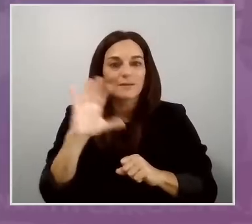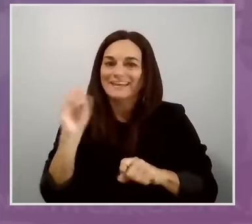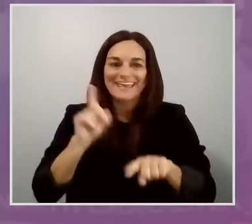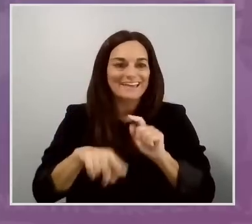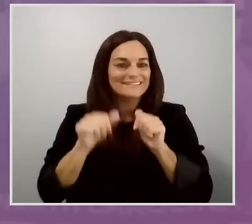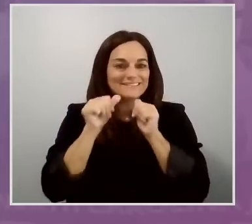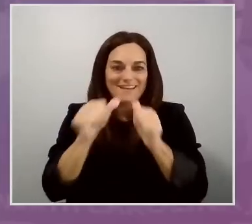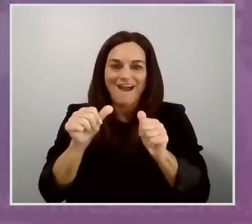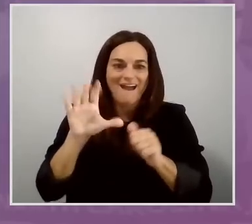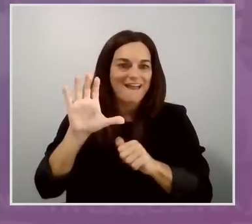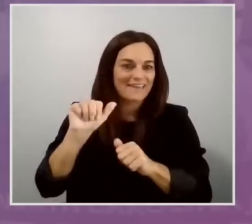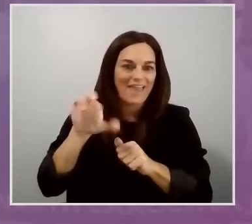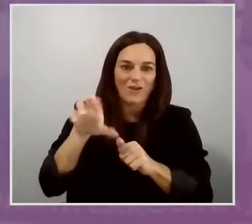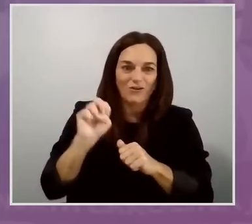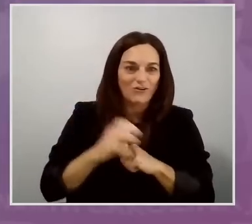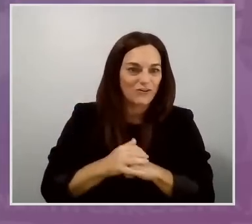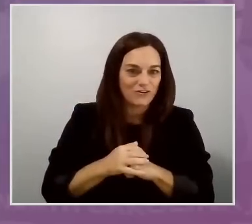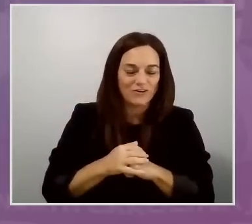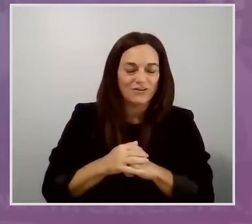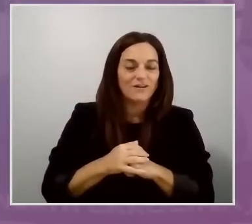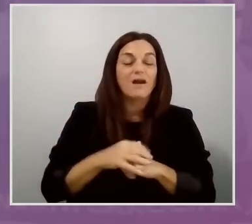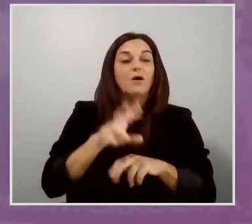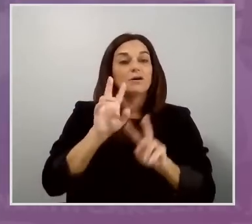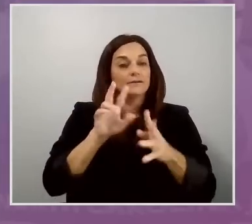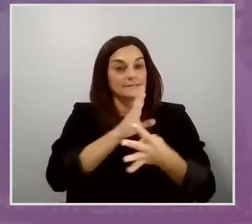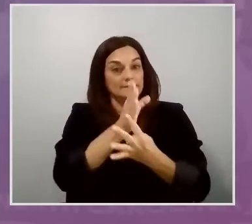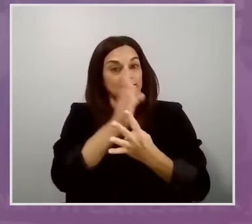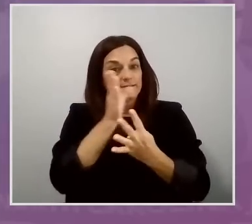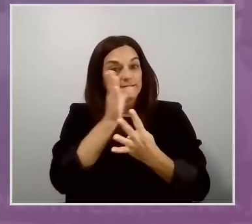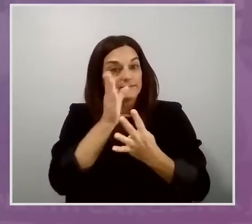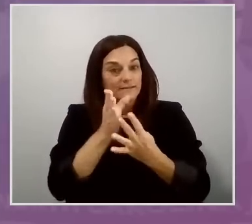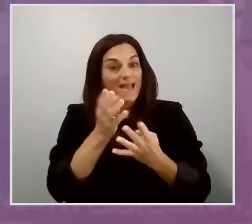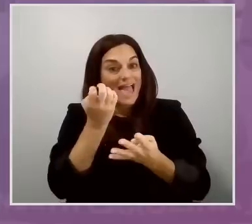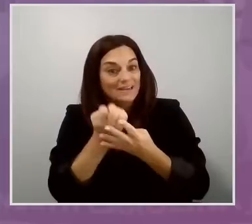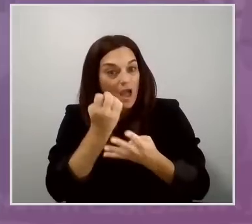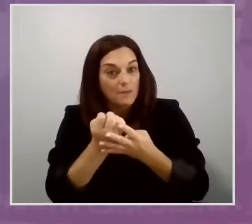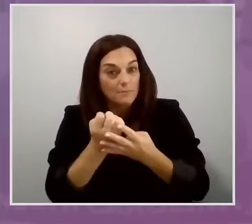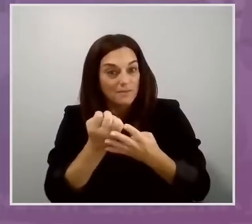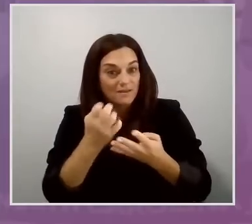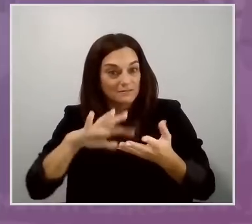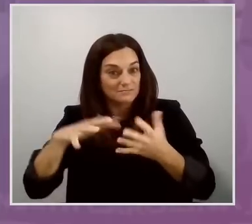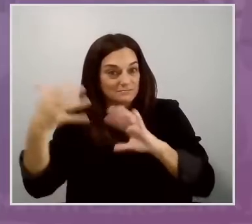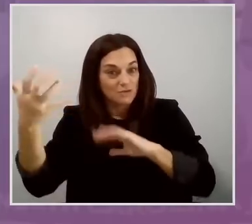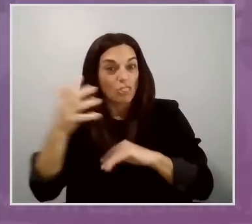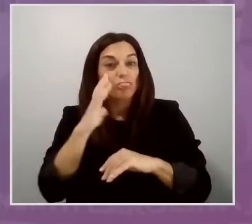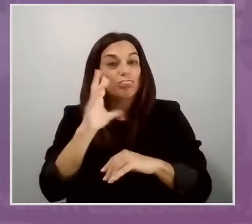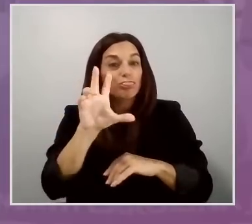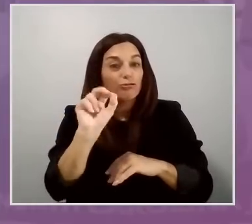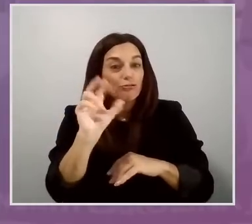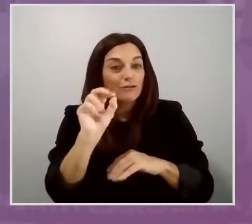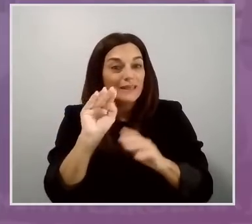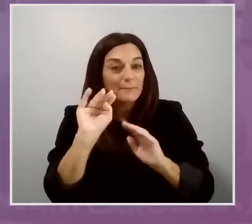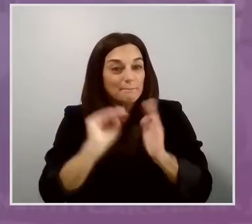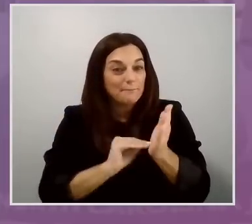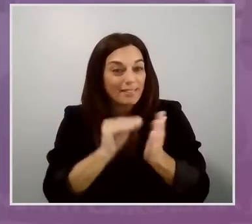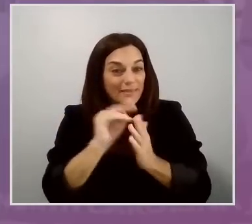CONDITION, WHICH SHOULD REQUIRE PROTECTION SO INSURANCE COMPANIES CAN'T DENY THEM CARE. WE'RE LOOKING AT AN ECONOMIC